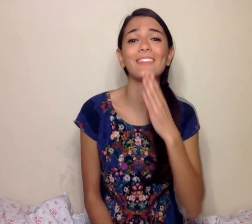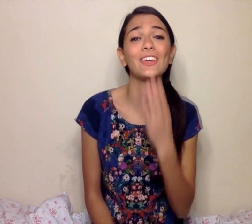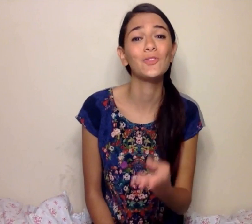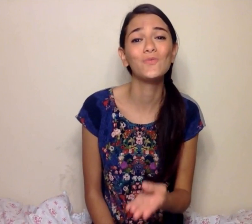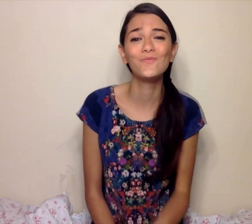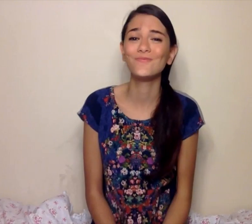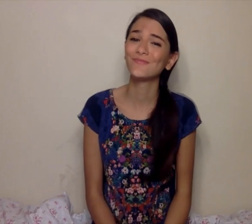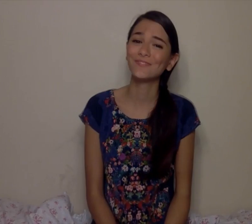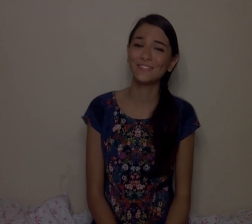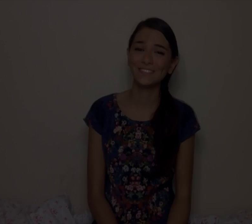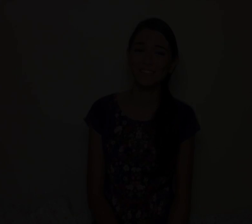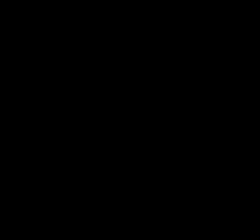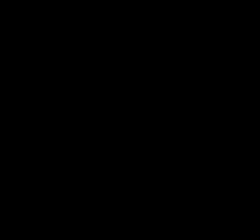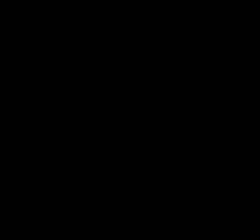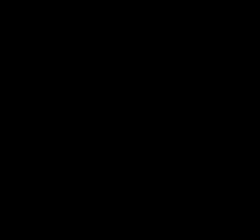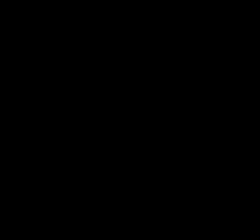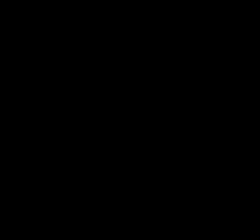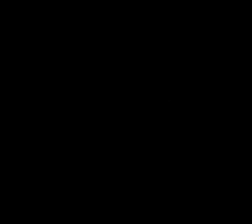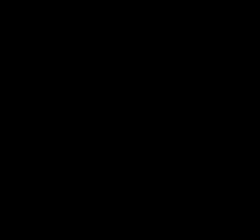Hi, Thank you!